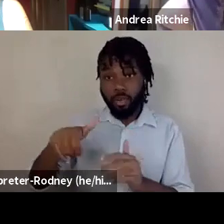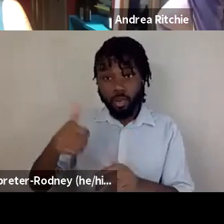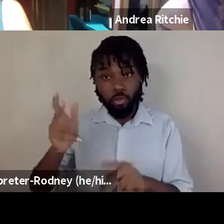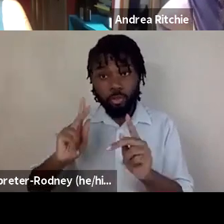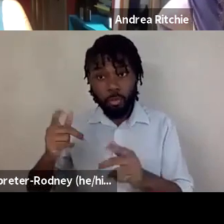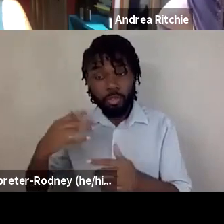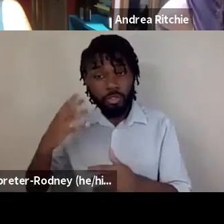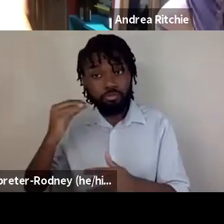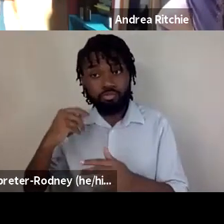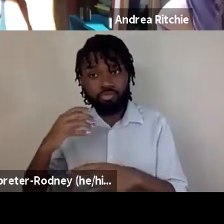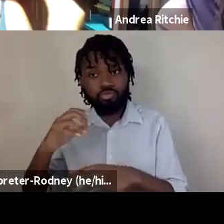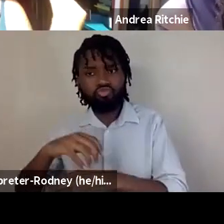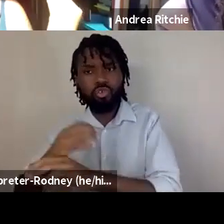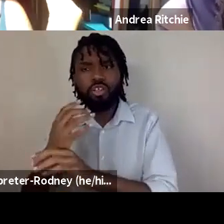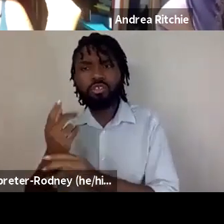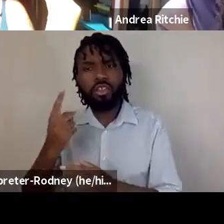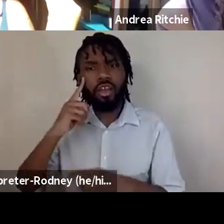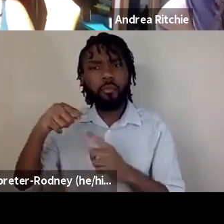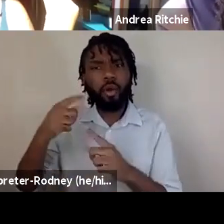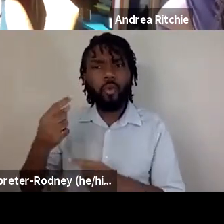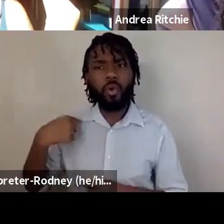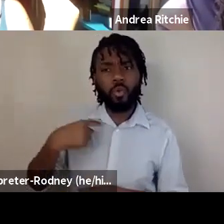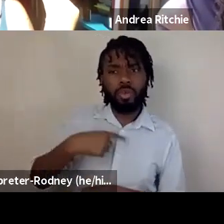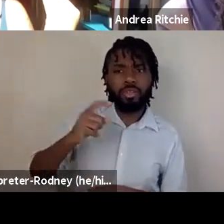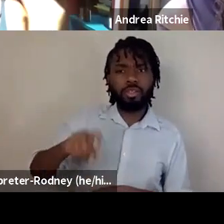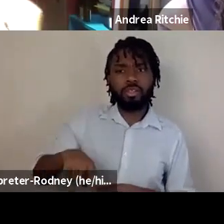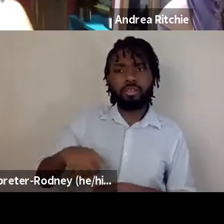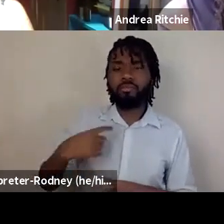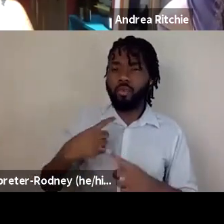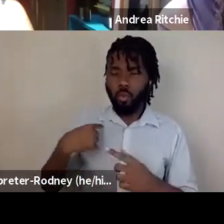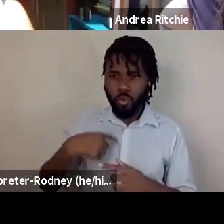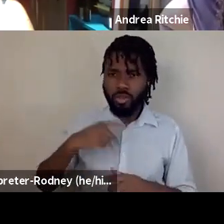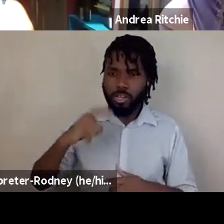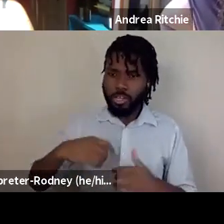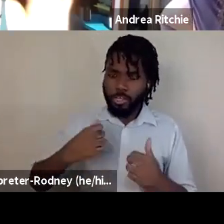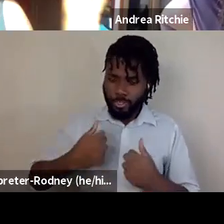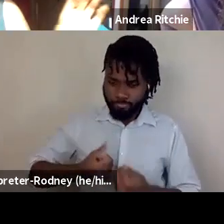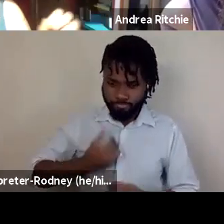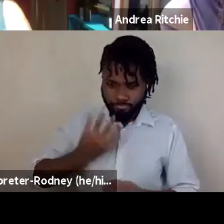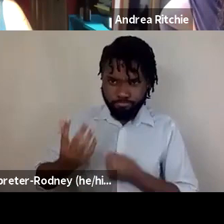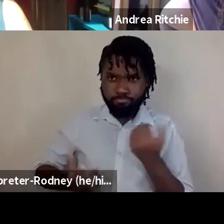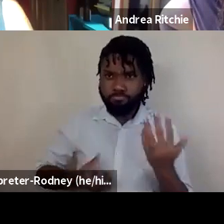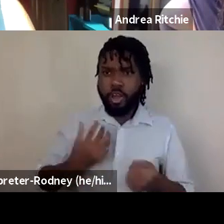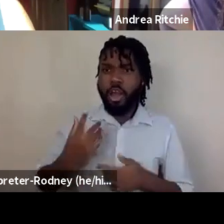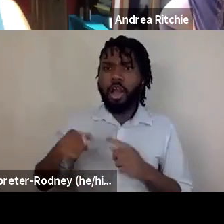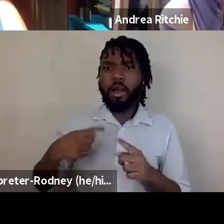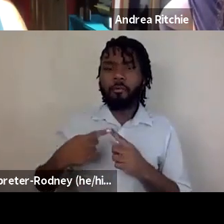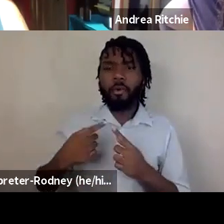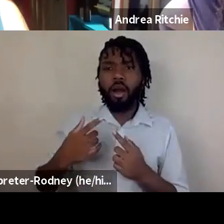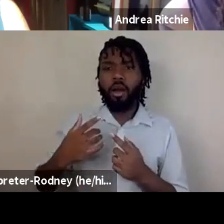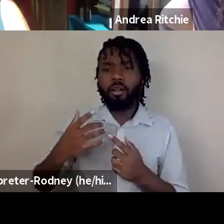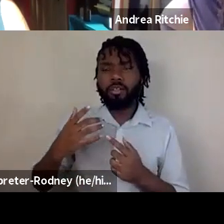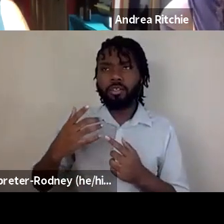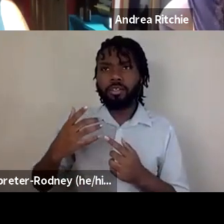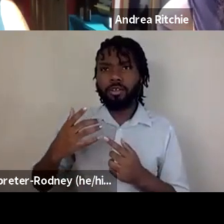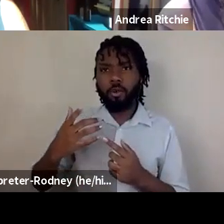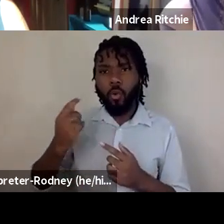You know what it really means to unpack the stuff that's in so many people's heads about, oh, well depression's okay, but that's a scary mental health disability.